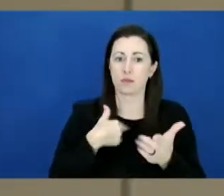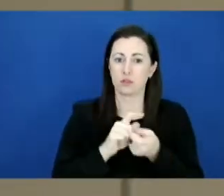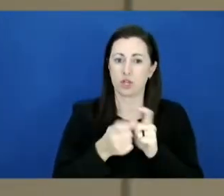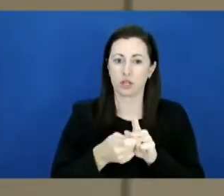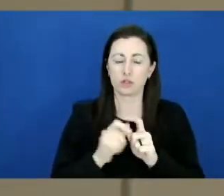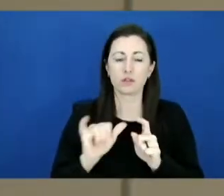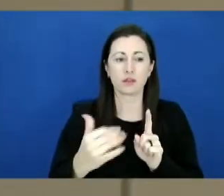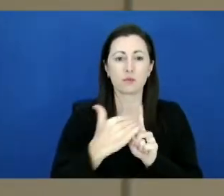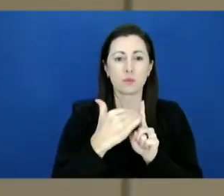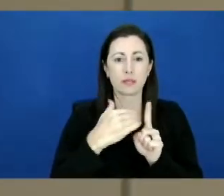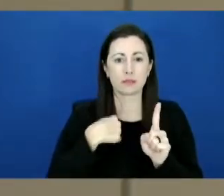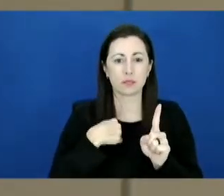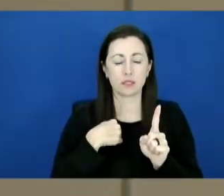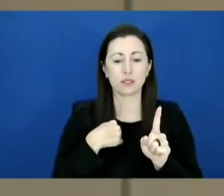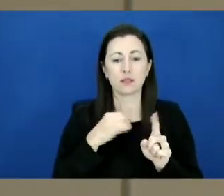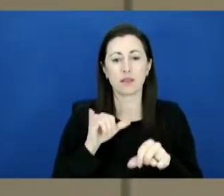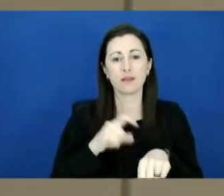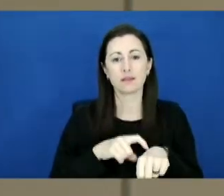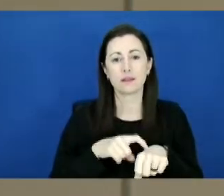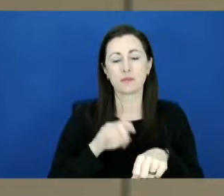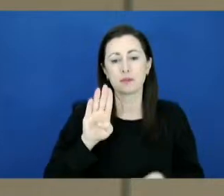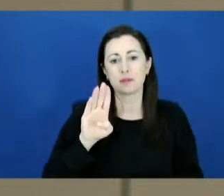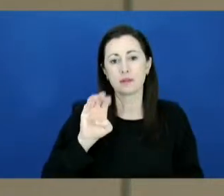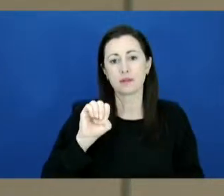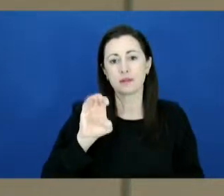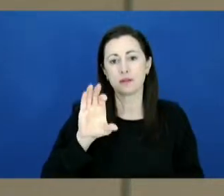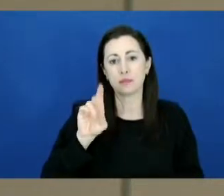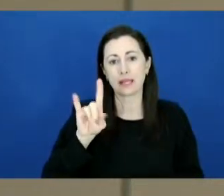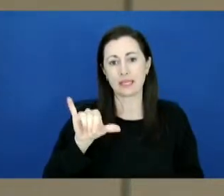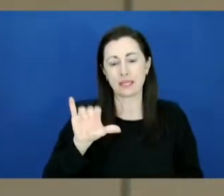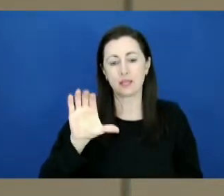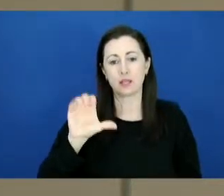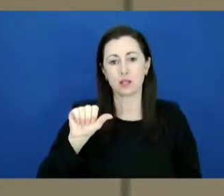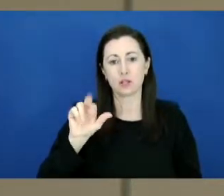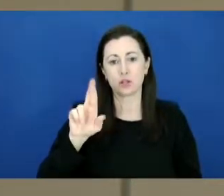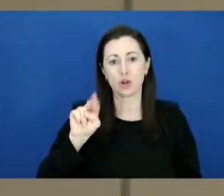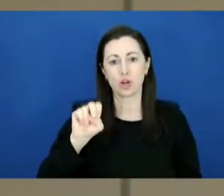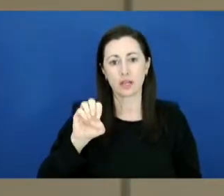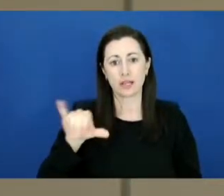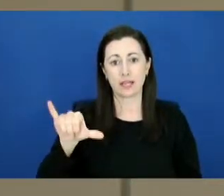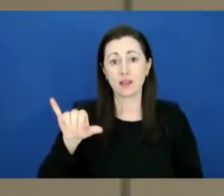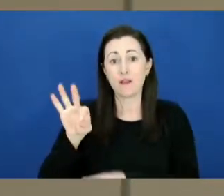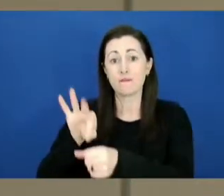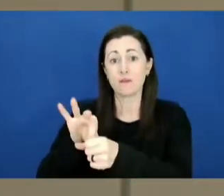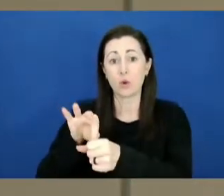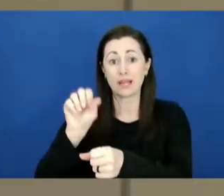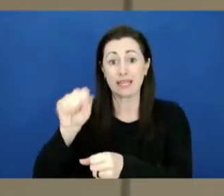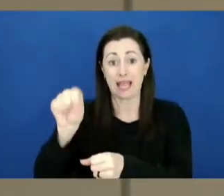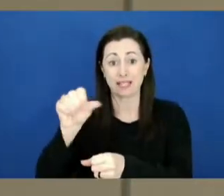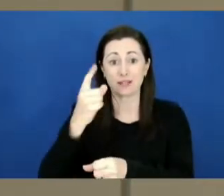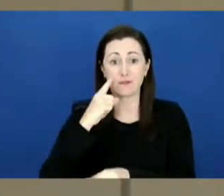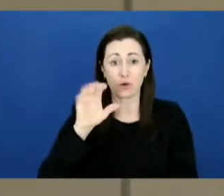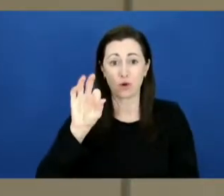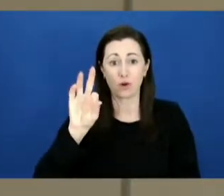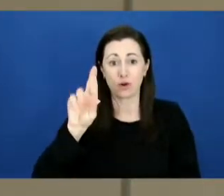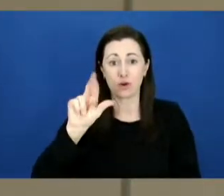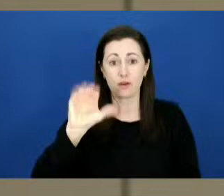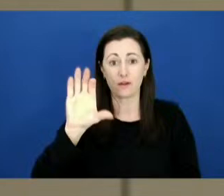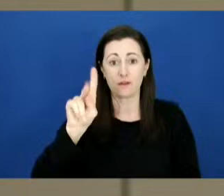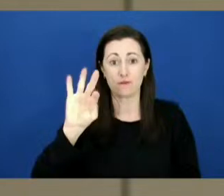ENOUGH, THANK YOU FOR LETTING ME DO THAT.